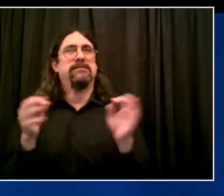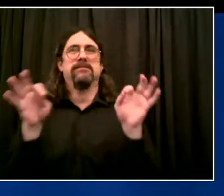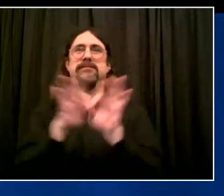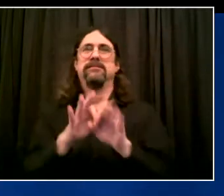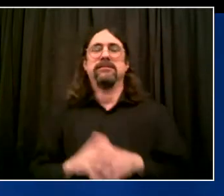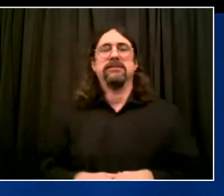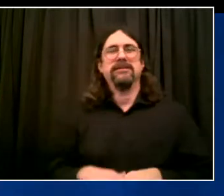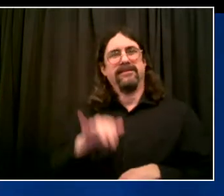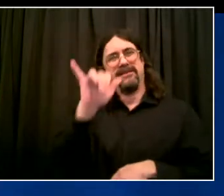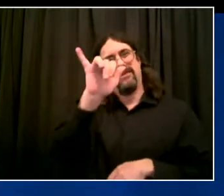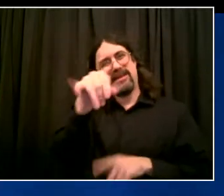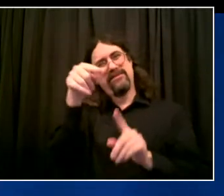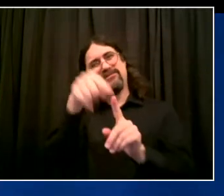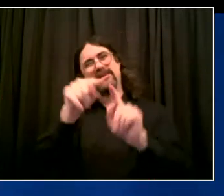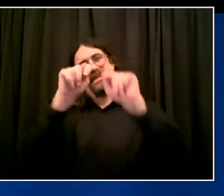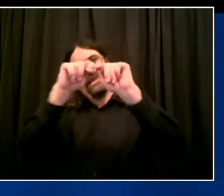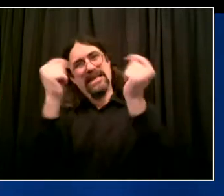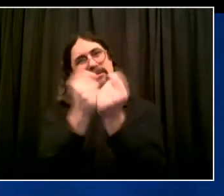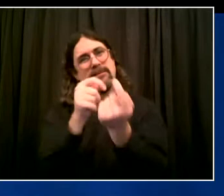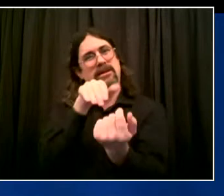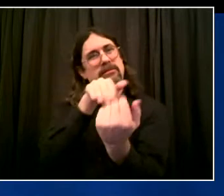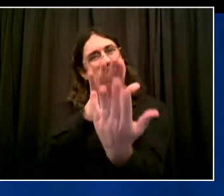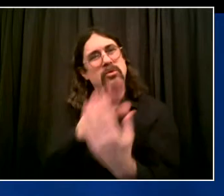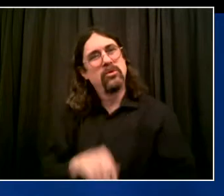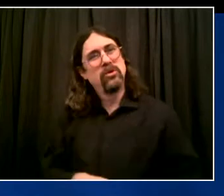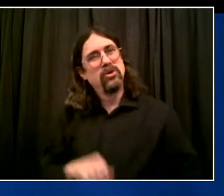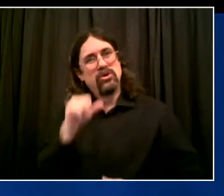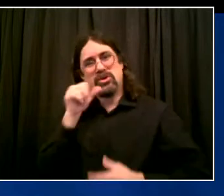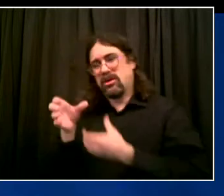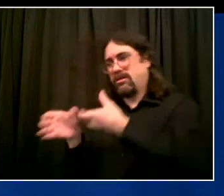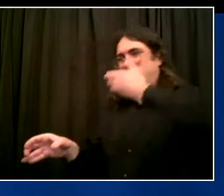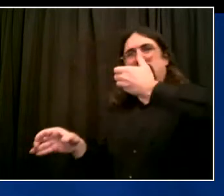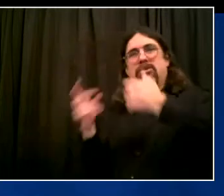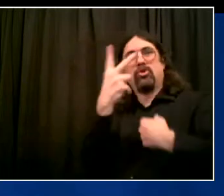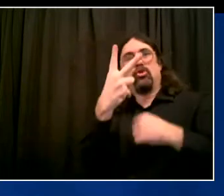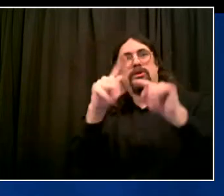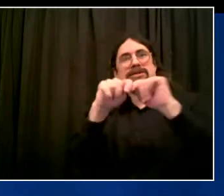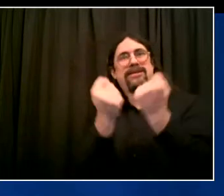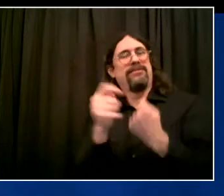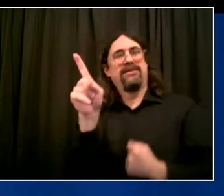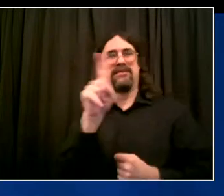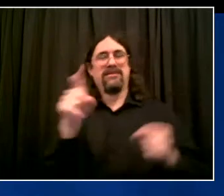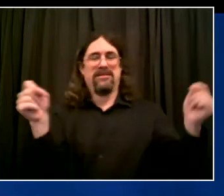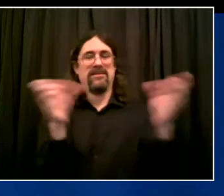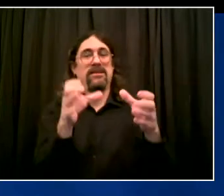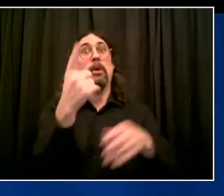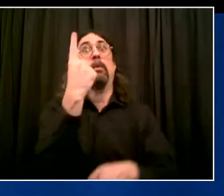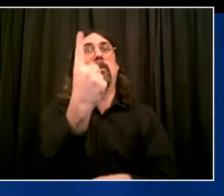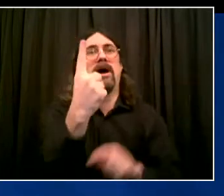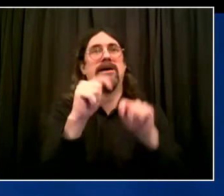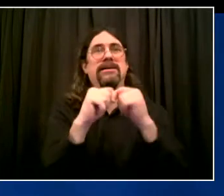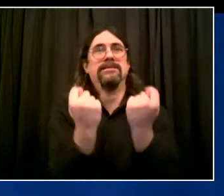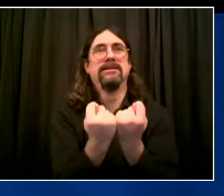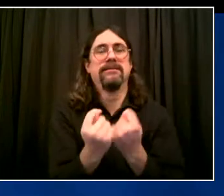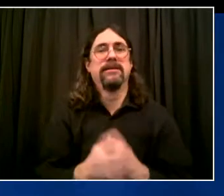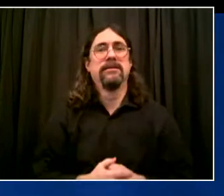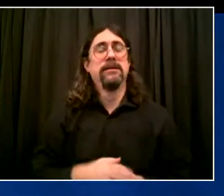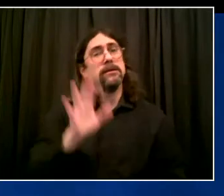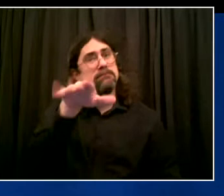AN ENVIRONMENT WHERE IT IS A TEAM PROCESS.